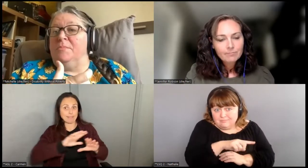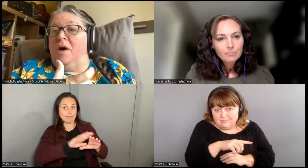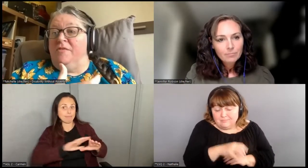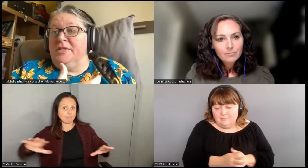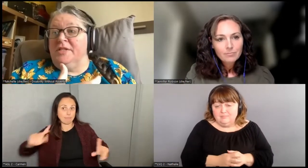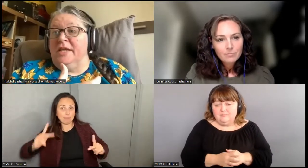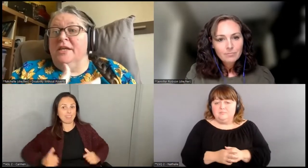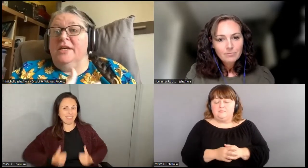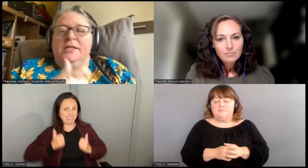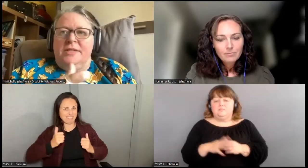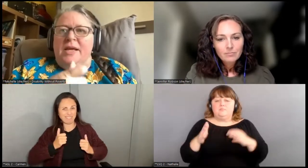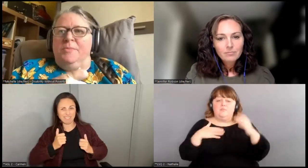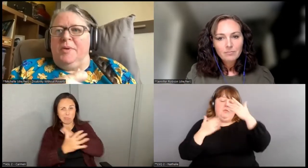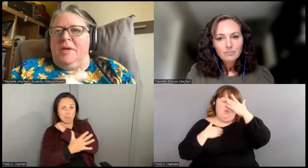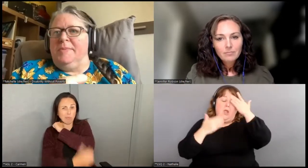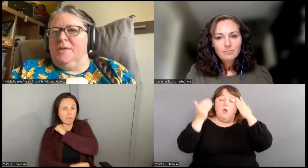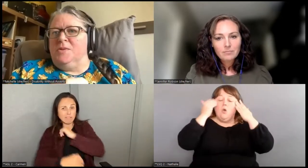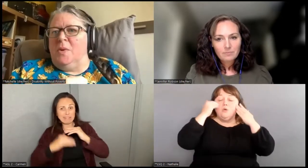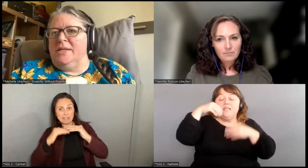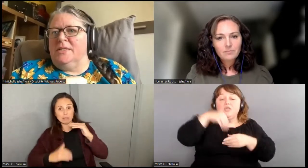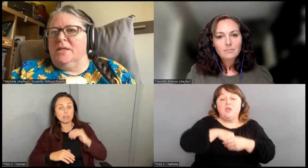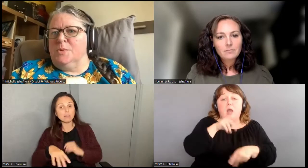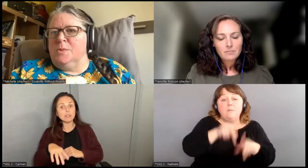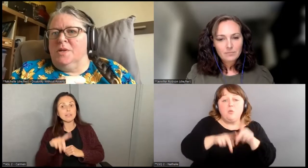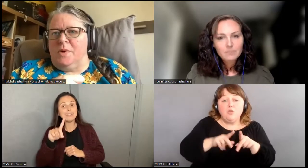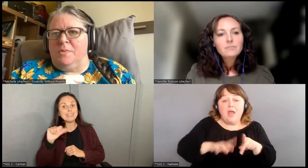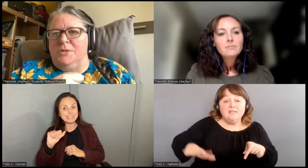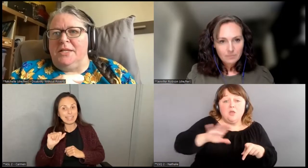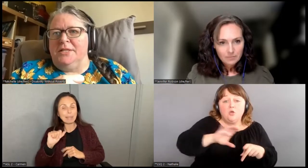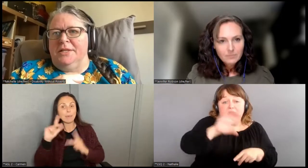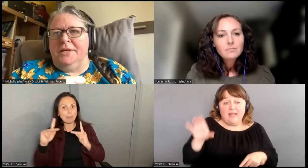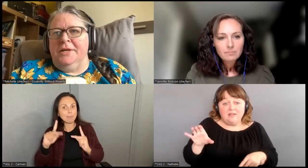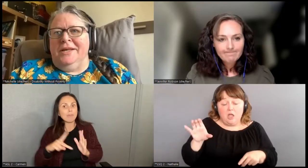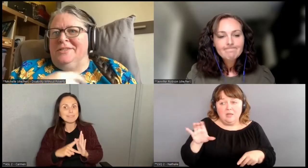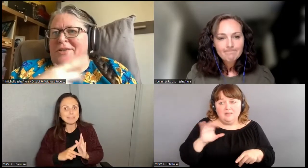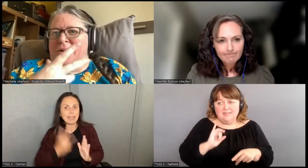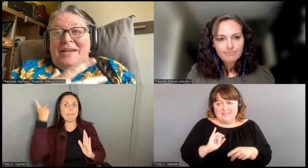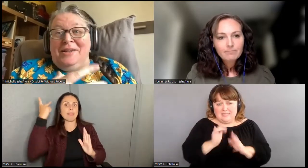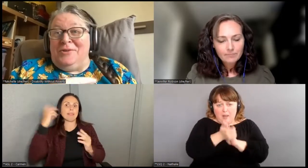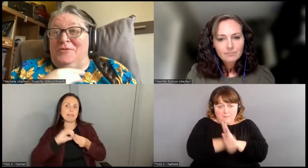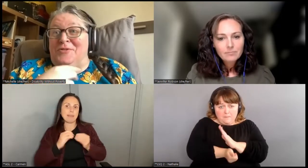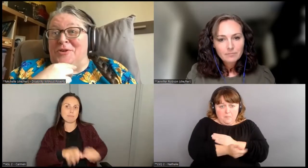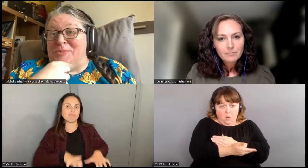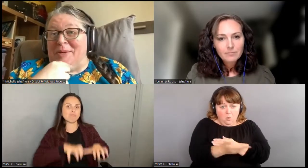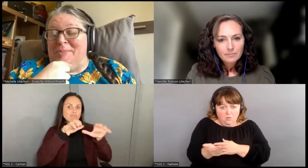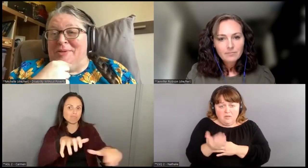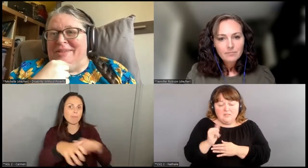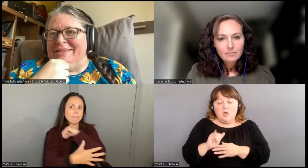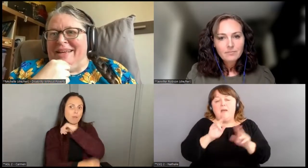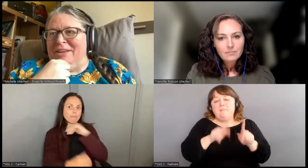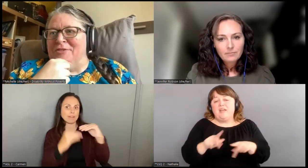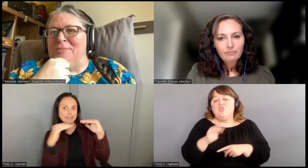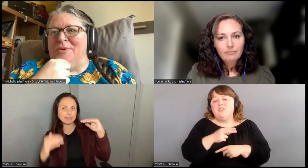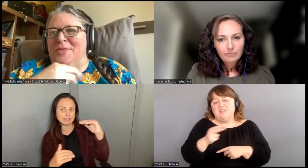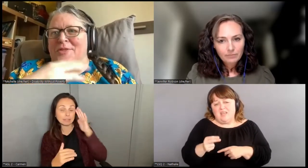IN POVERTY, DISABLED PEOPLE ARE TWICE AS REPRESENTED. SO I KNOW THAT FOR THOSE PEOPLE IN GOVERNMENT